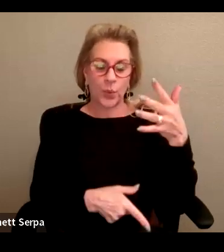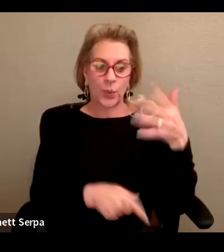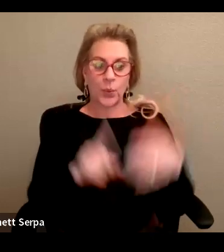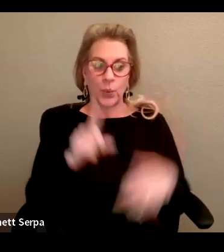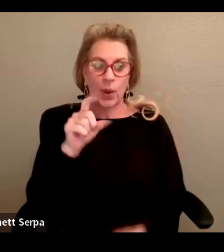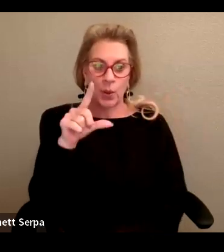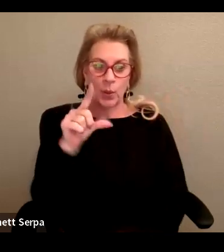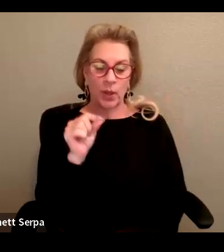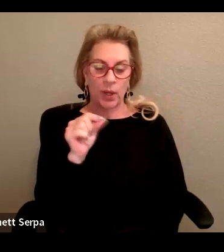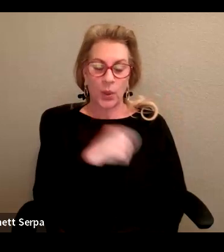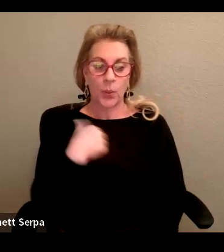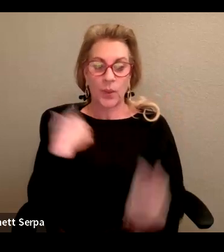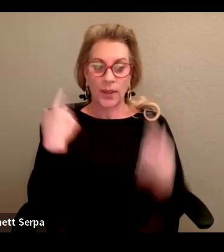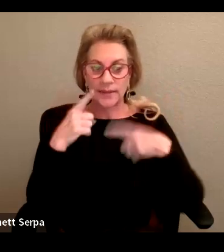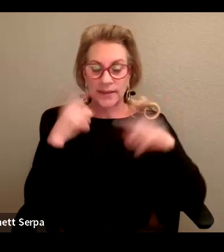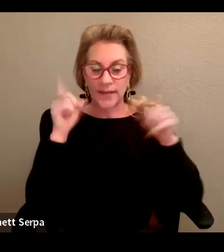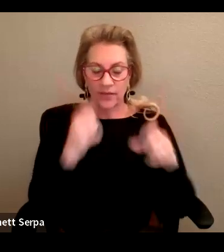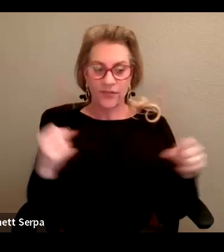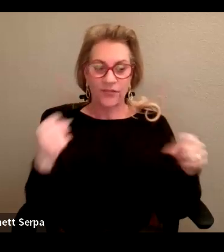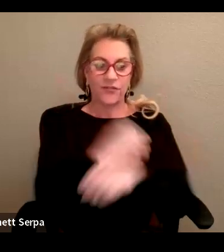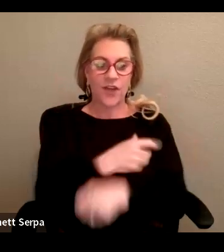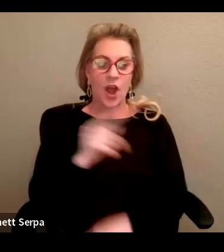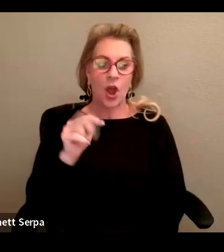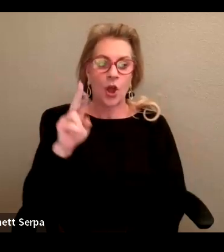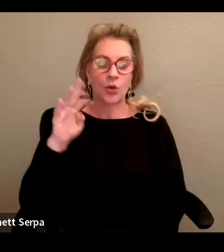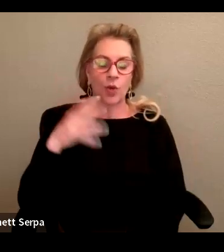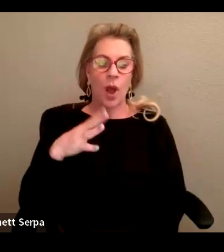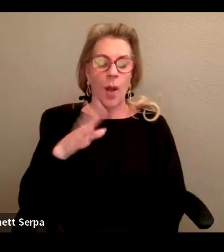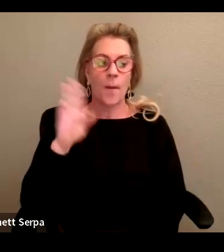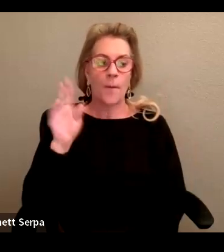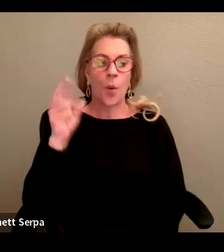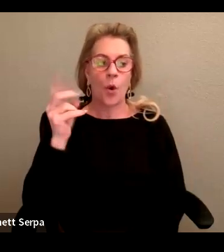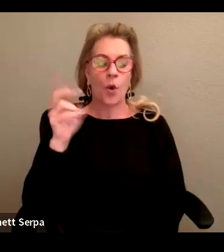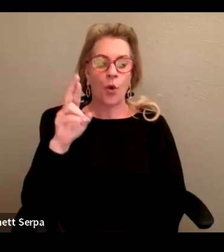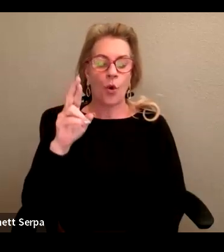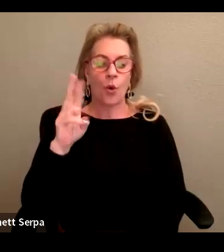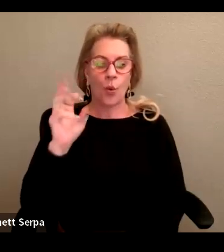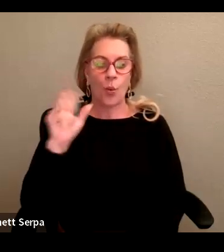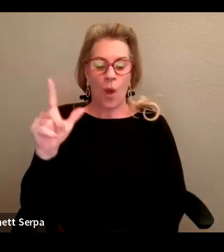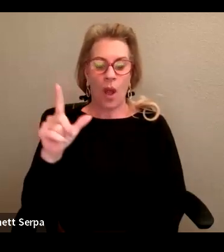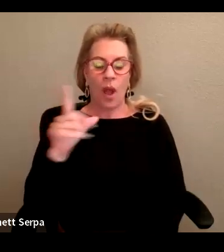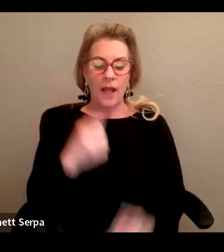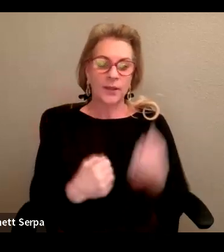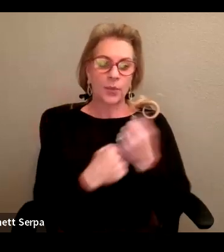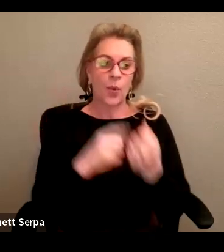we successfully fought Trump's border wall and preserved DACA we have to see what challenges